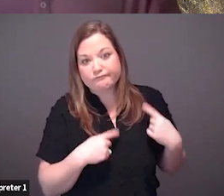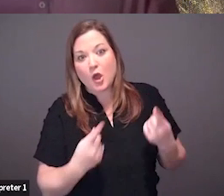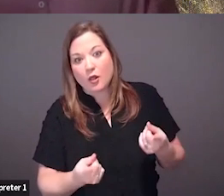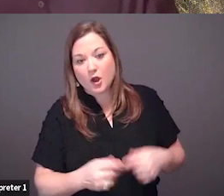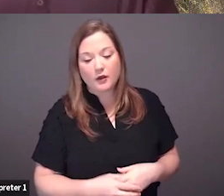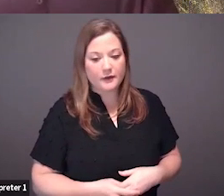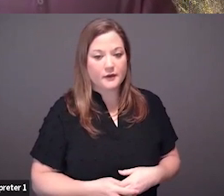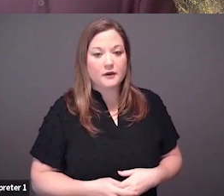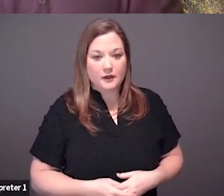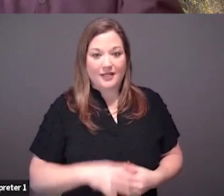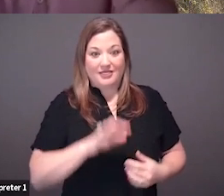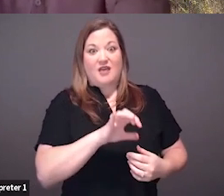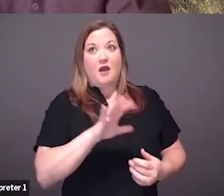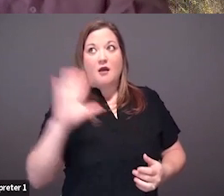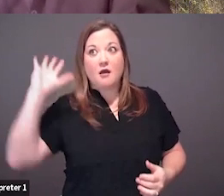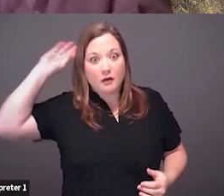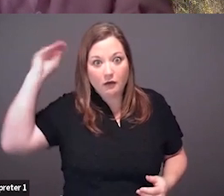It was the awareness of, this isn't--